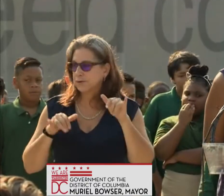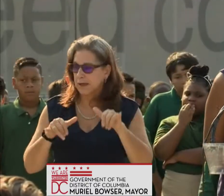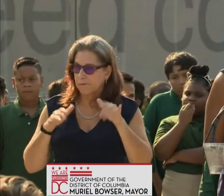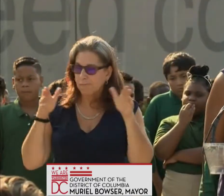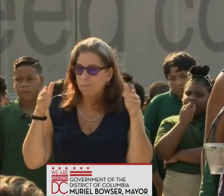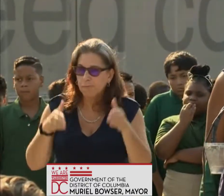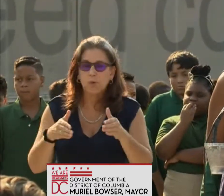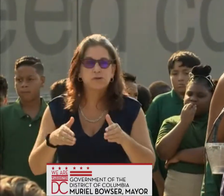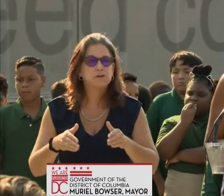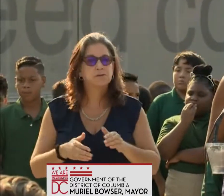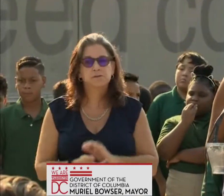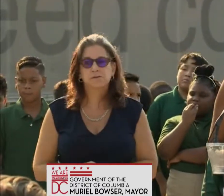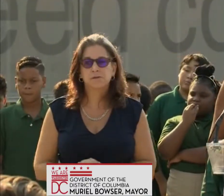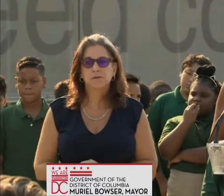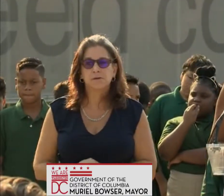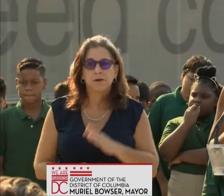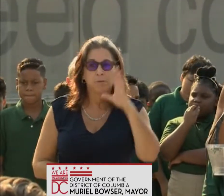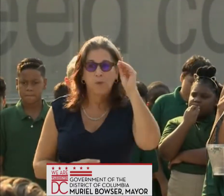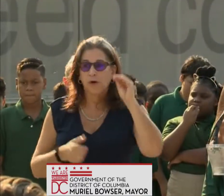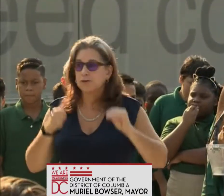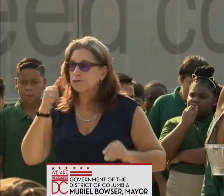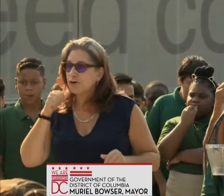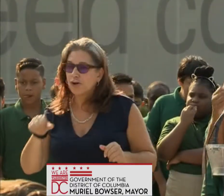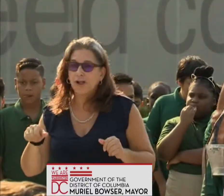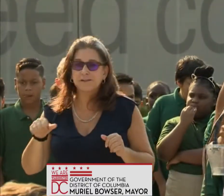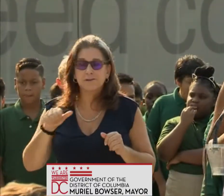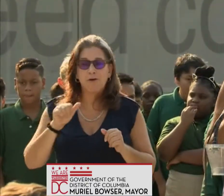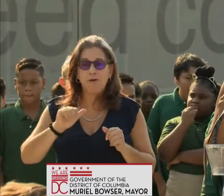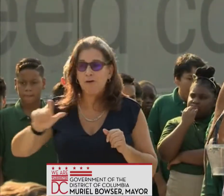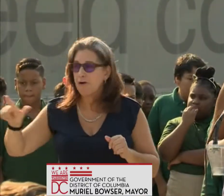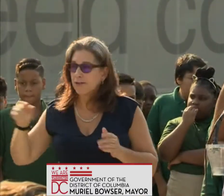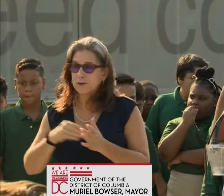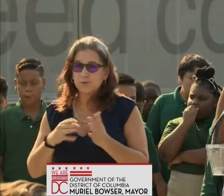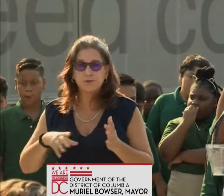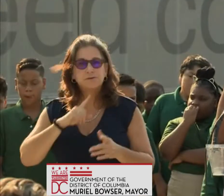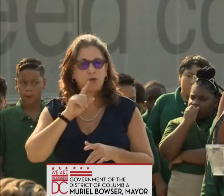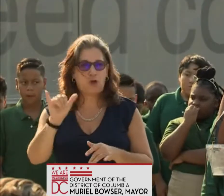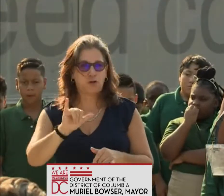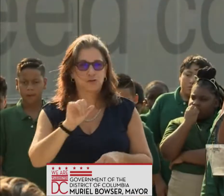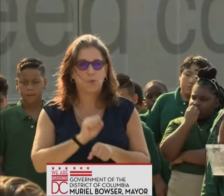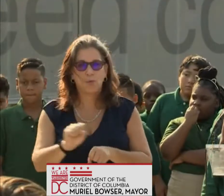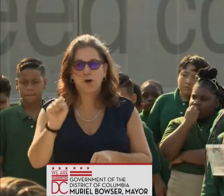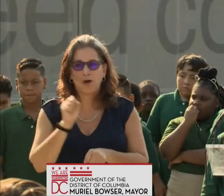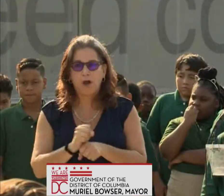who really really work through dust and moving and going to a new location but